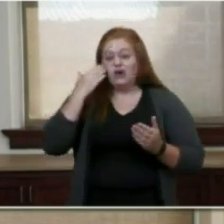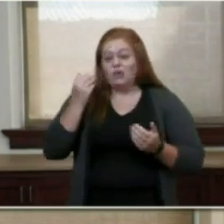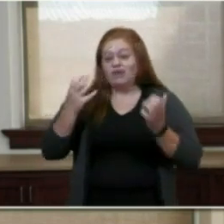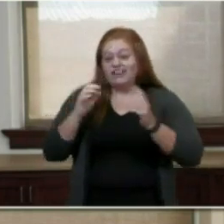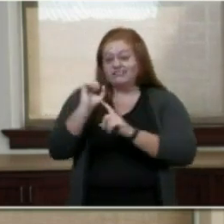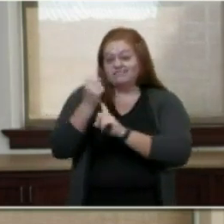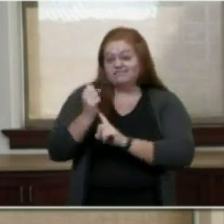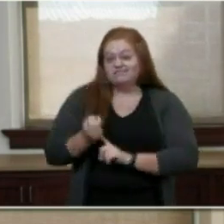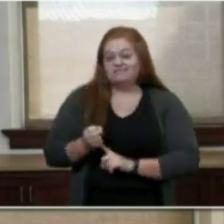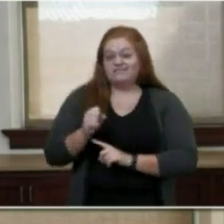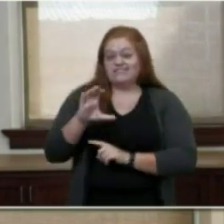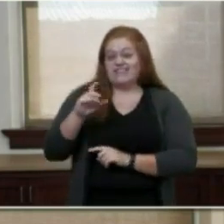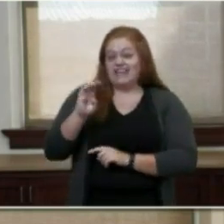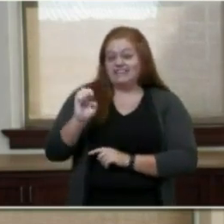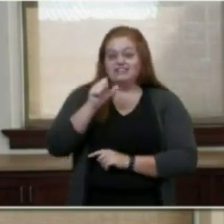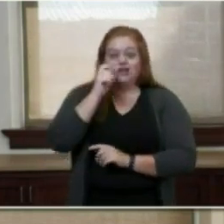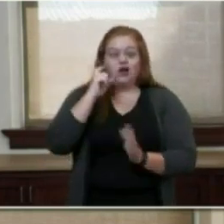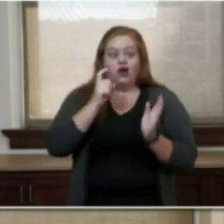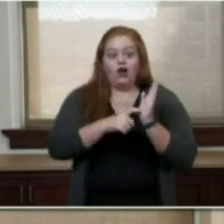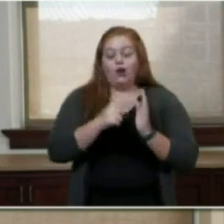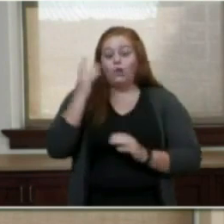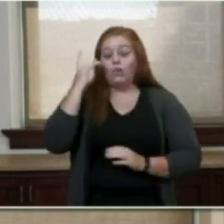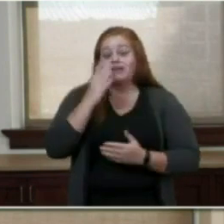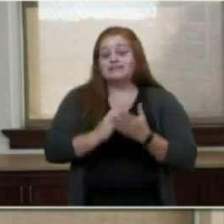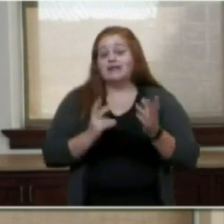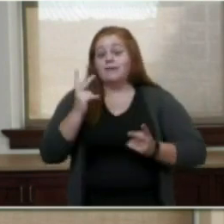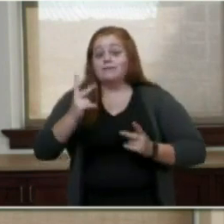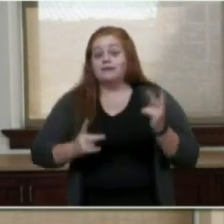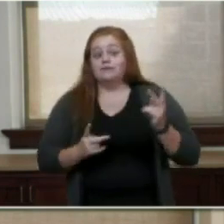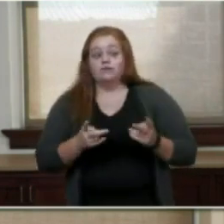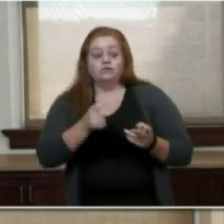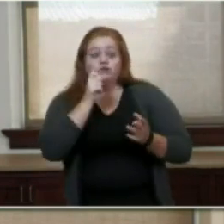not detected and that's because some people don't seek to be tests, seek